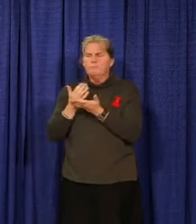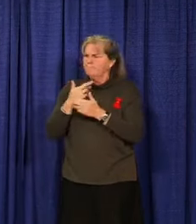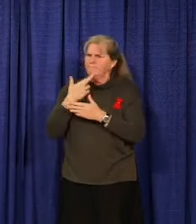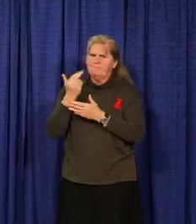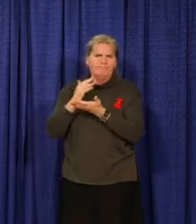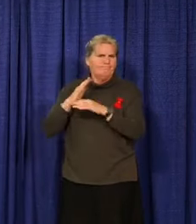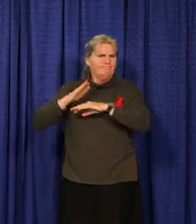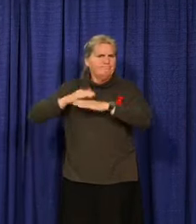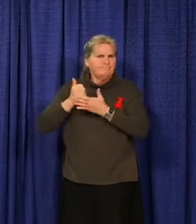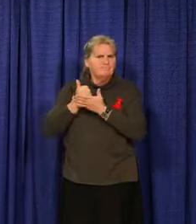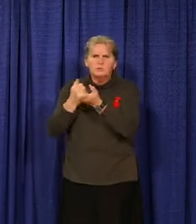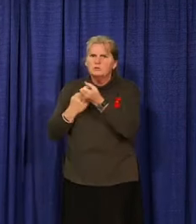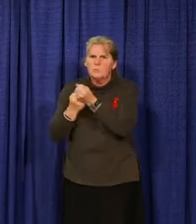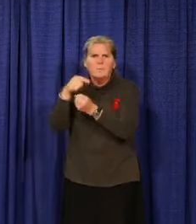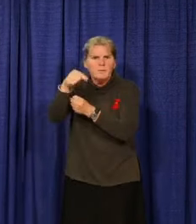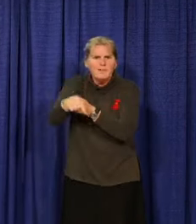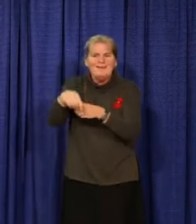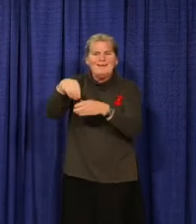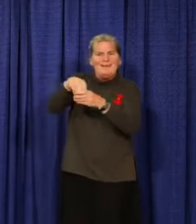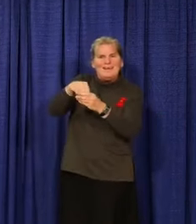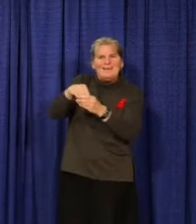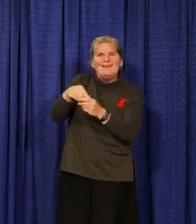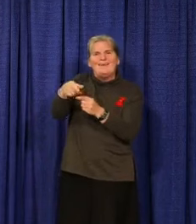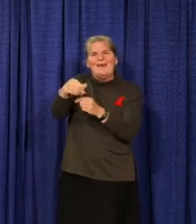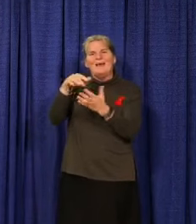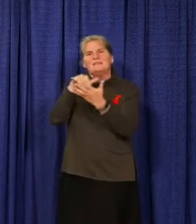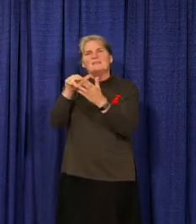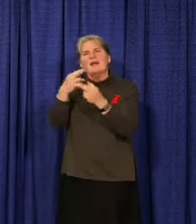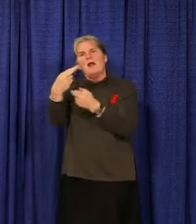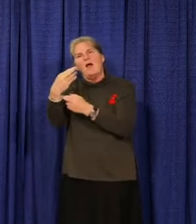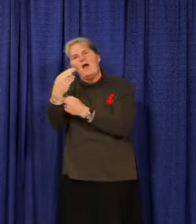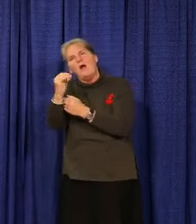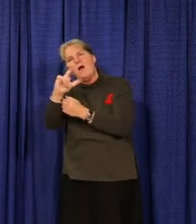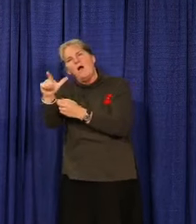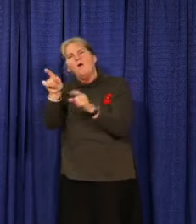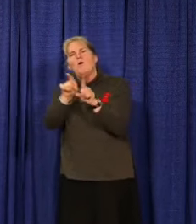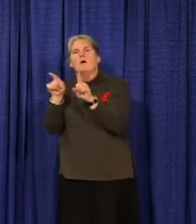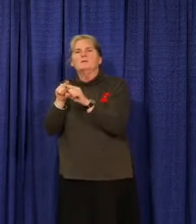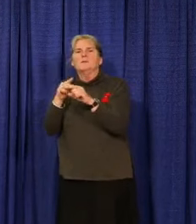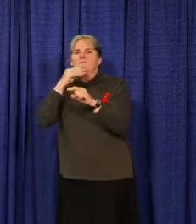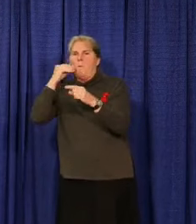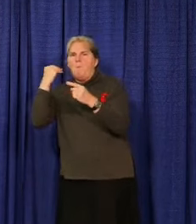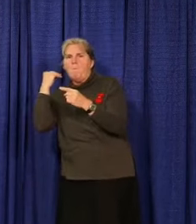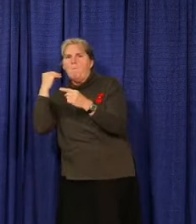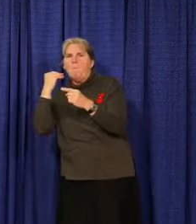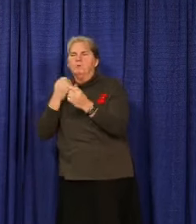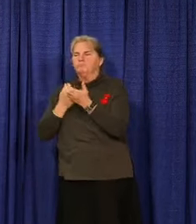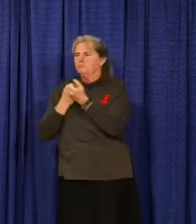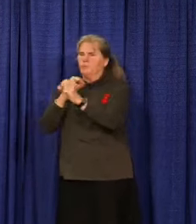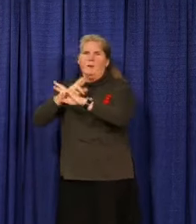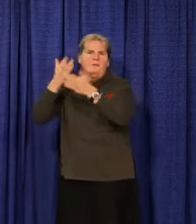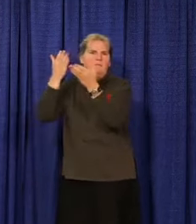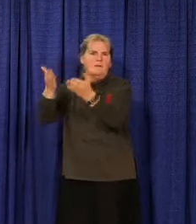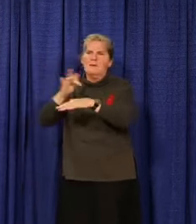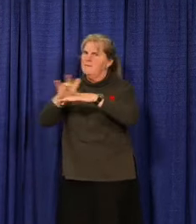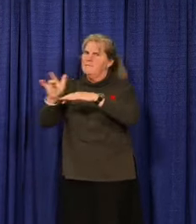both in person and virtually. Resources will also be available for students who need additional support.